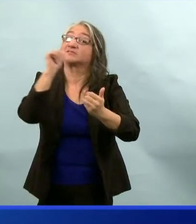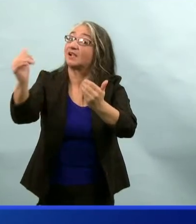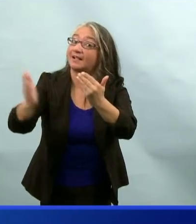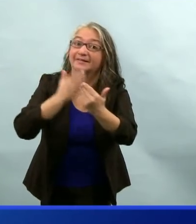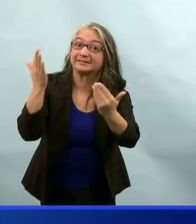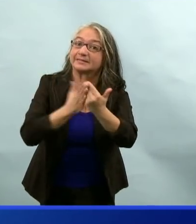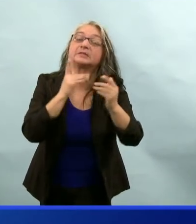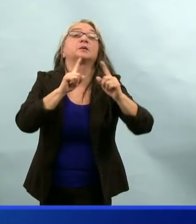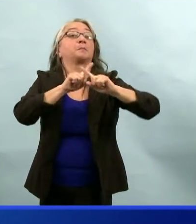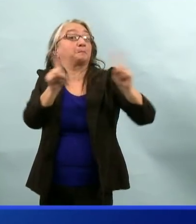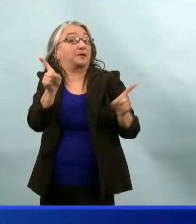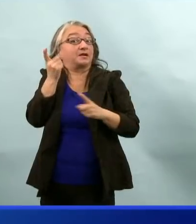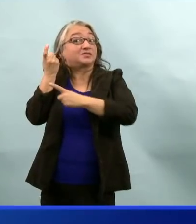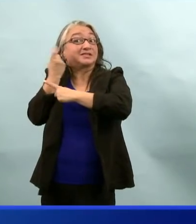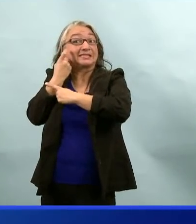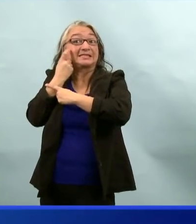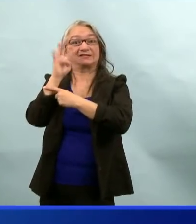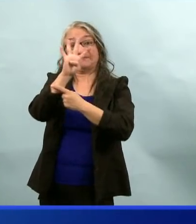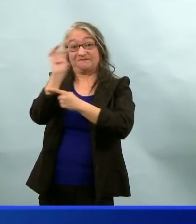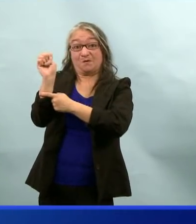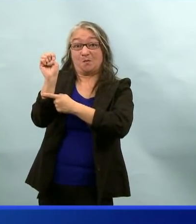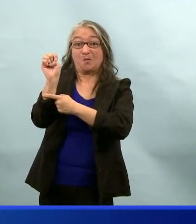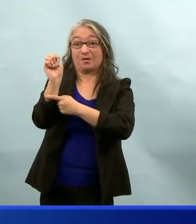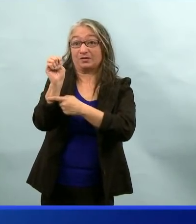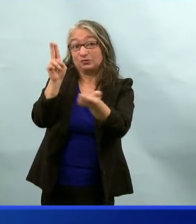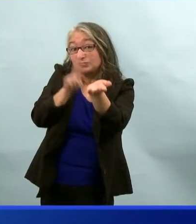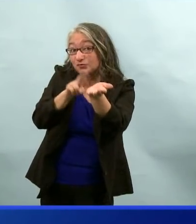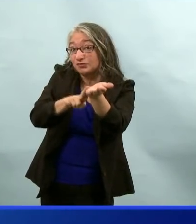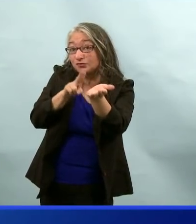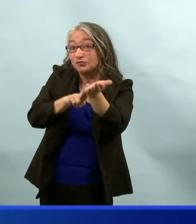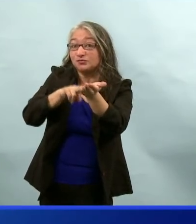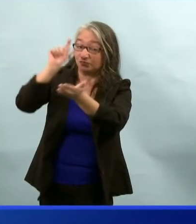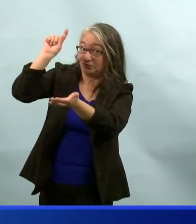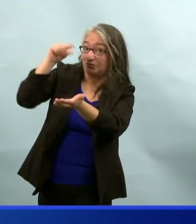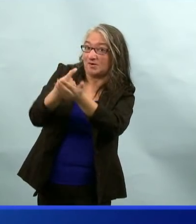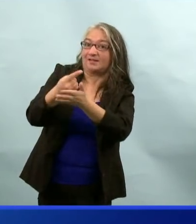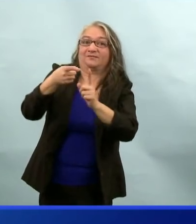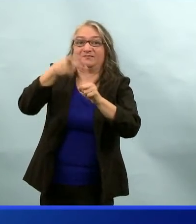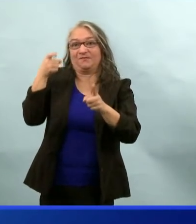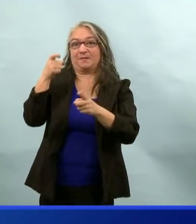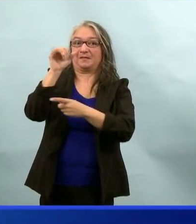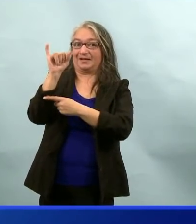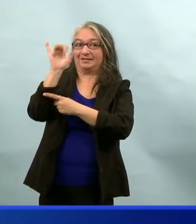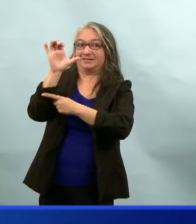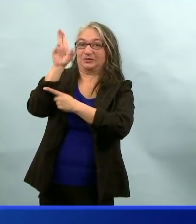from the icu course our challenge is that we have staff also leaving the unit so